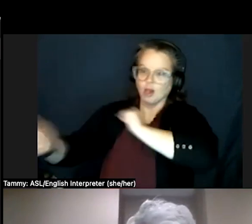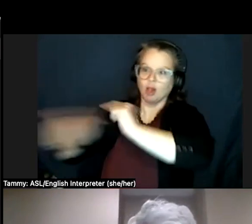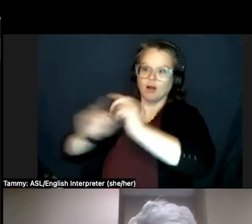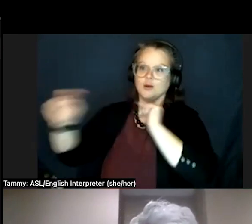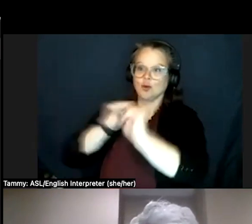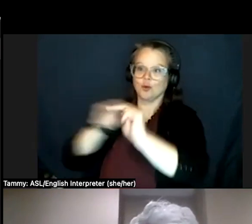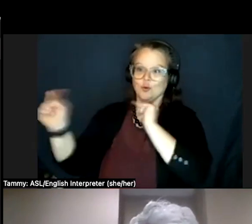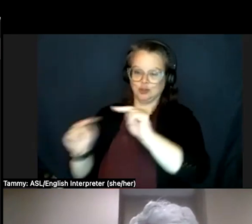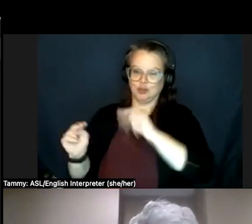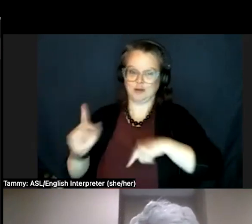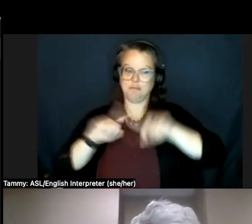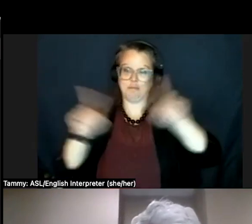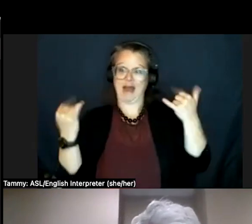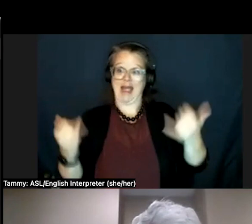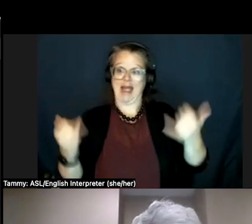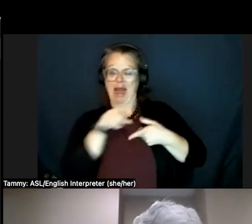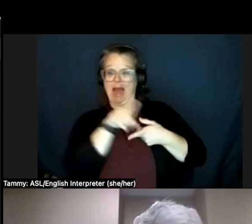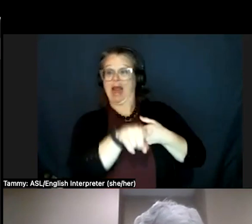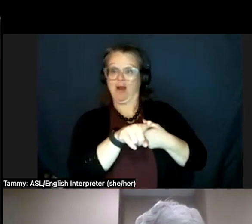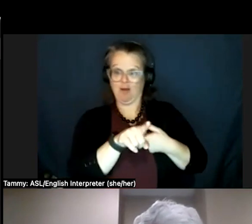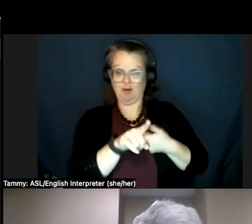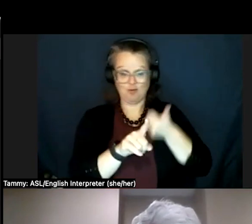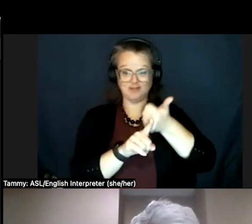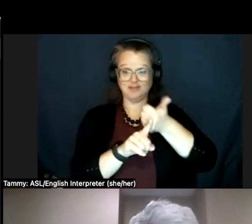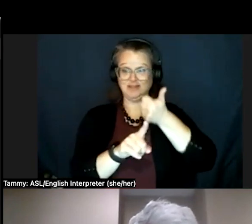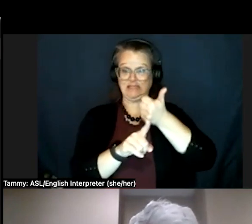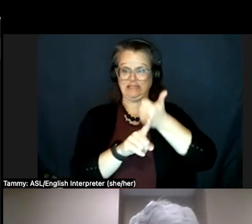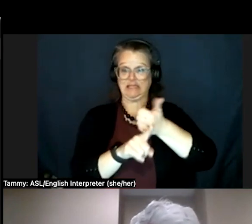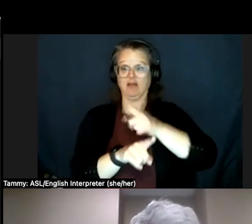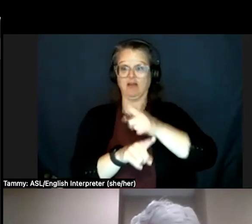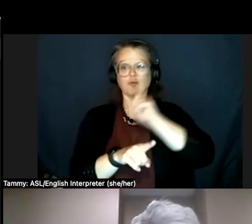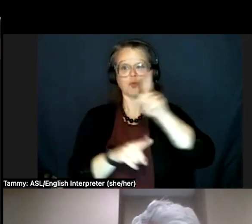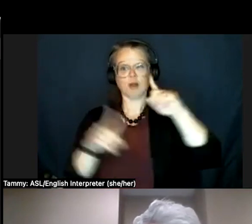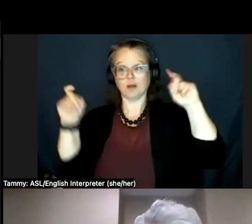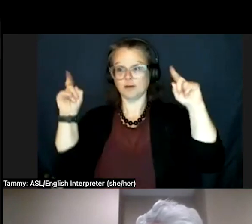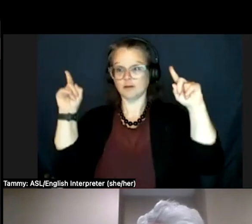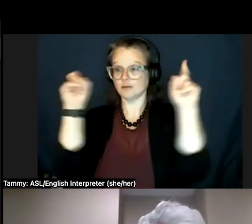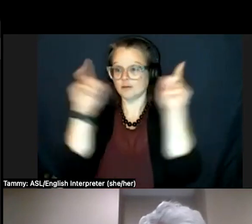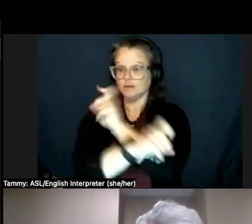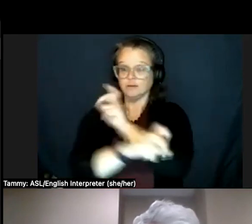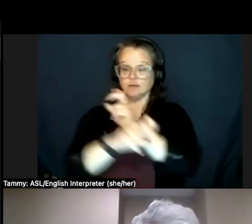it into a very complex transportation network such as Canada, it allows us to make the best